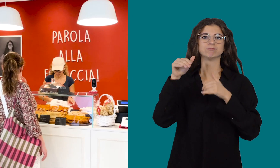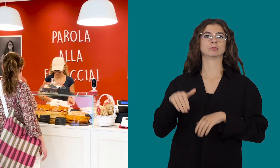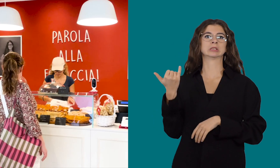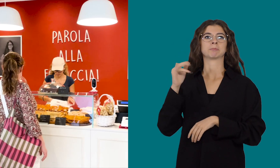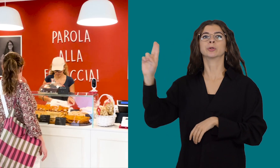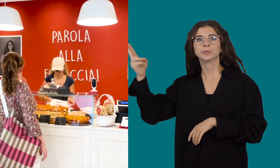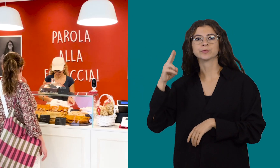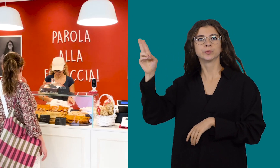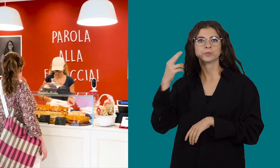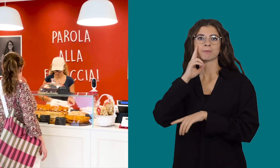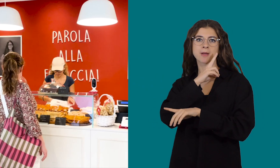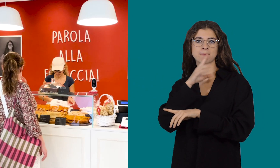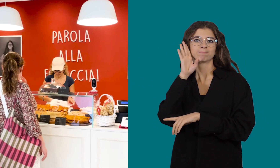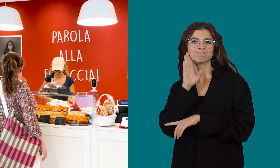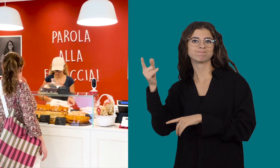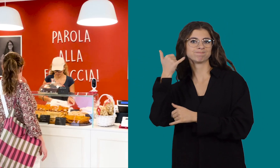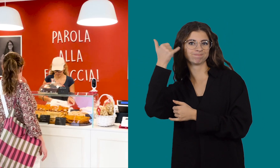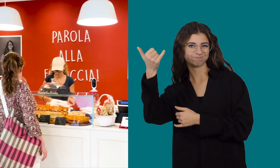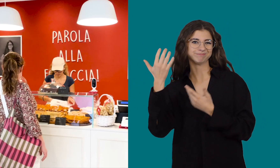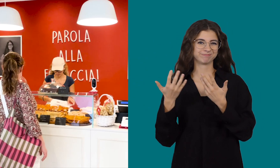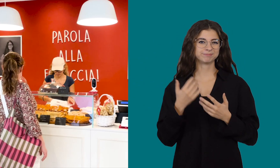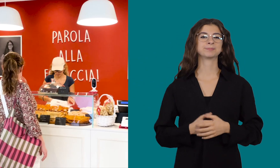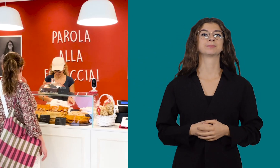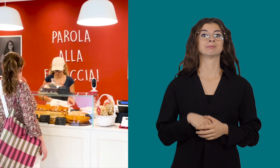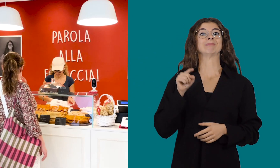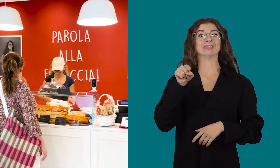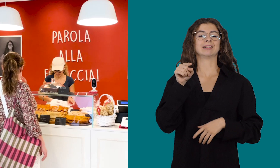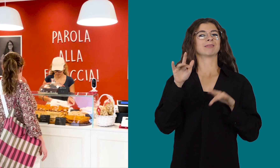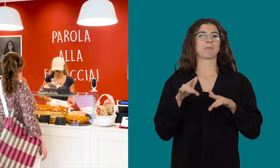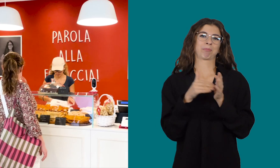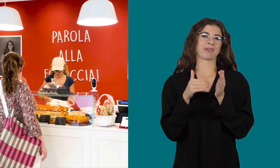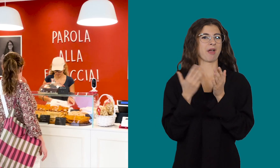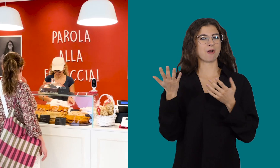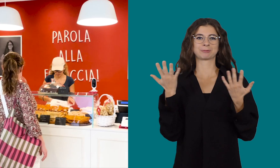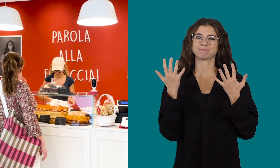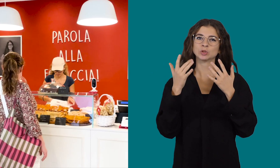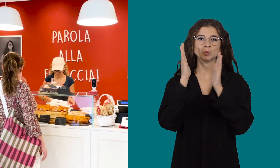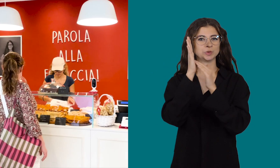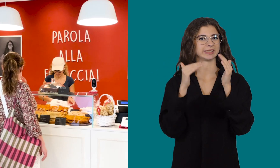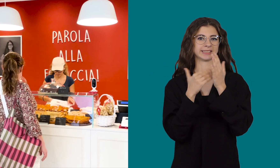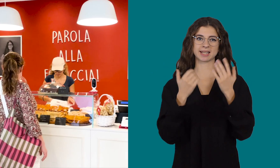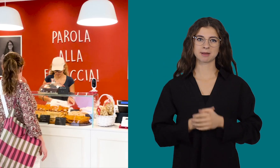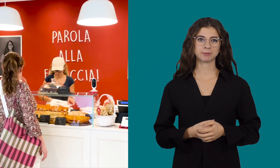she always has to ask her mother to make them. Alice would need a system...